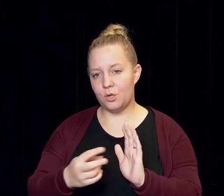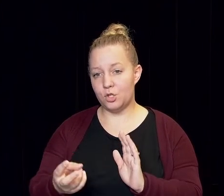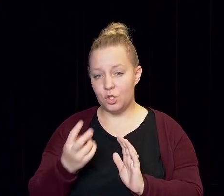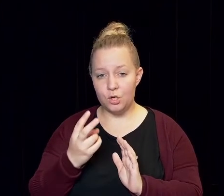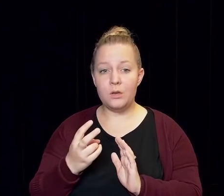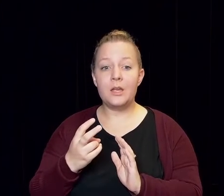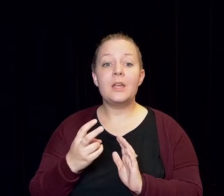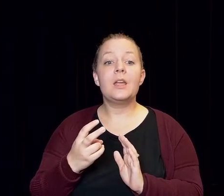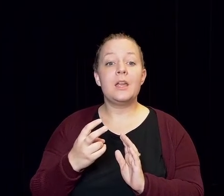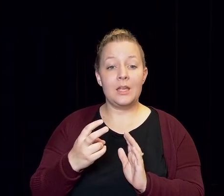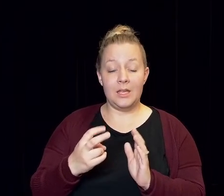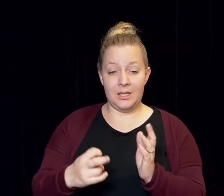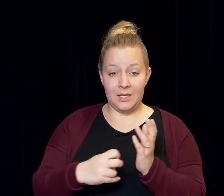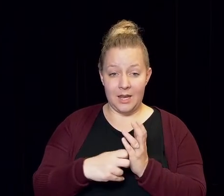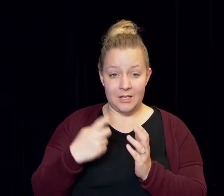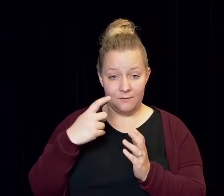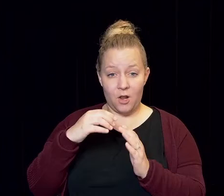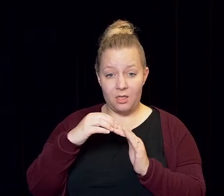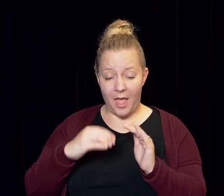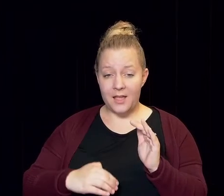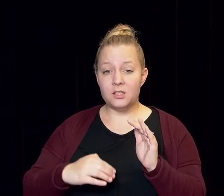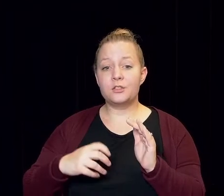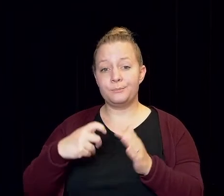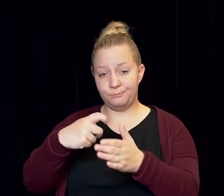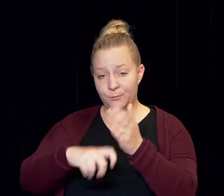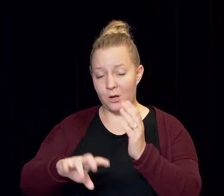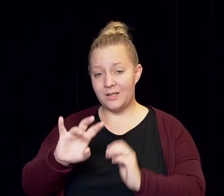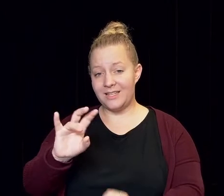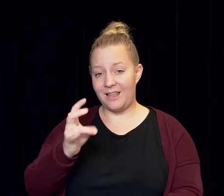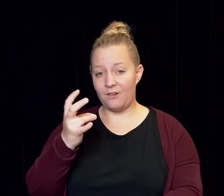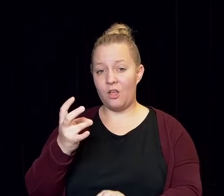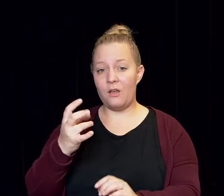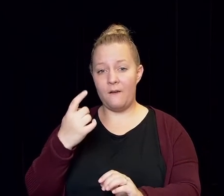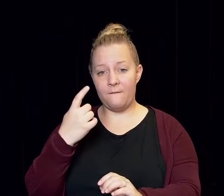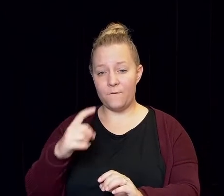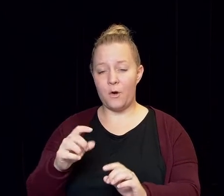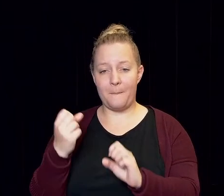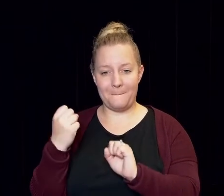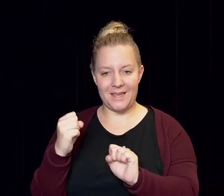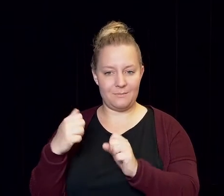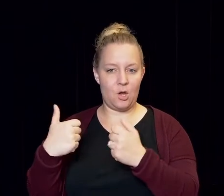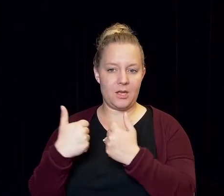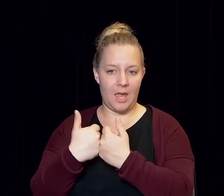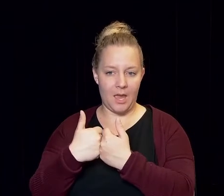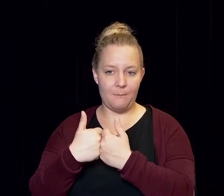that charges $7 per baseball game baseball ticket plus a $3 processing